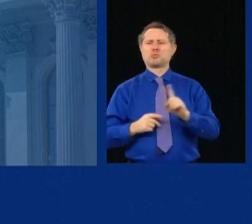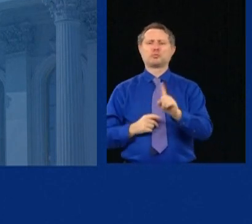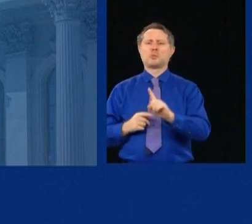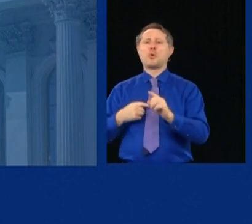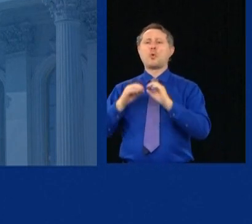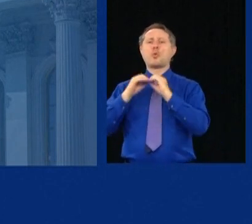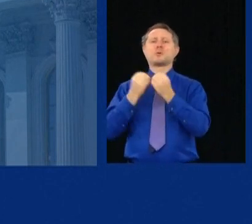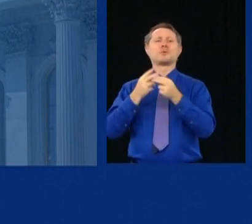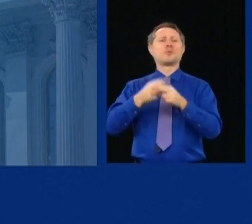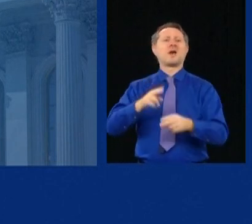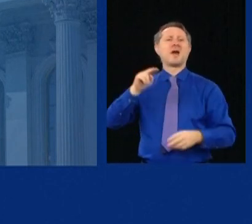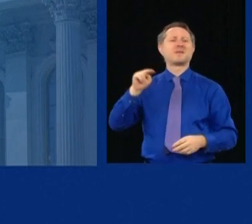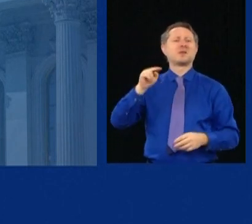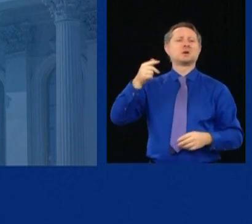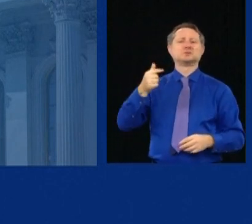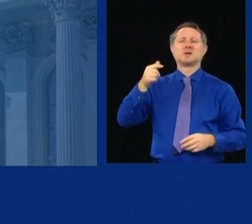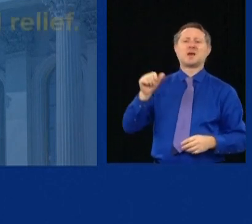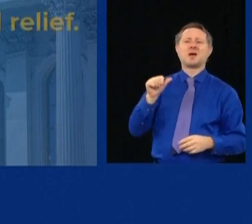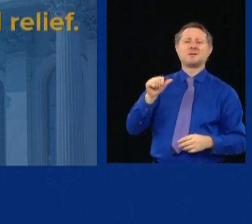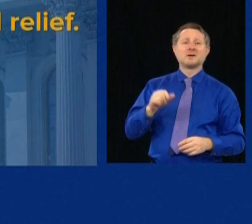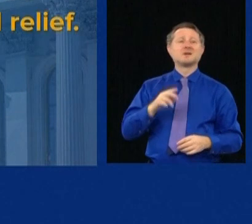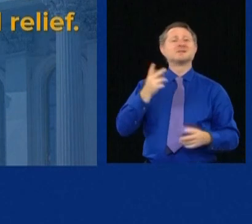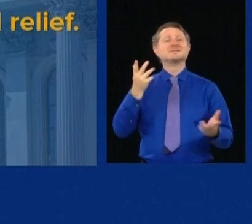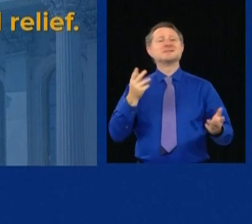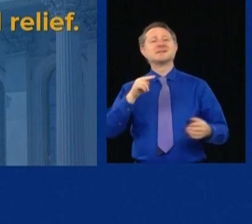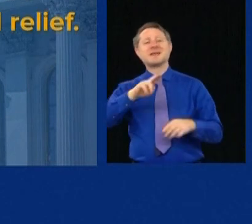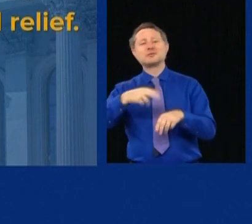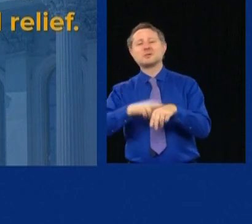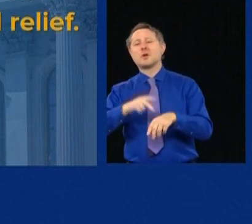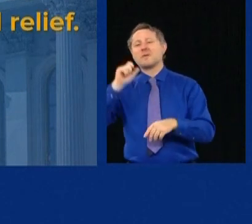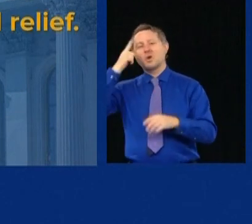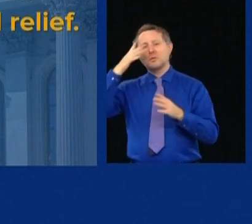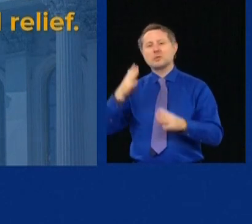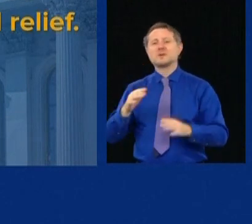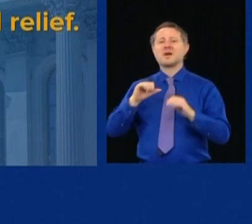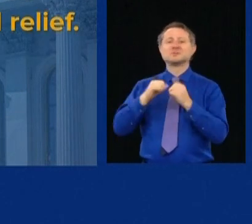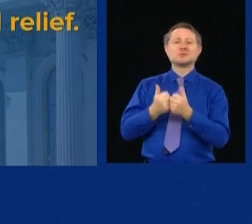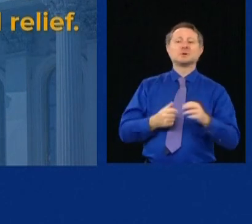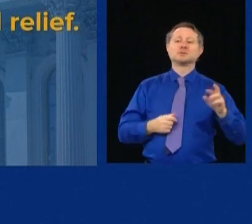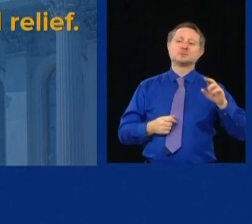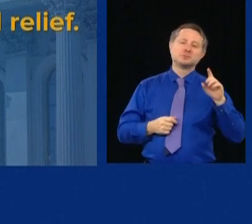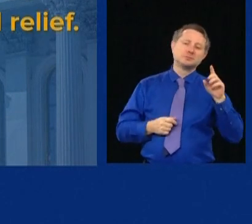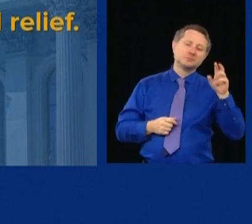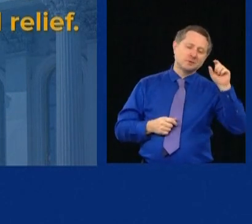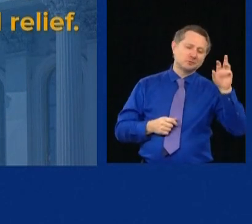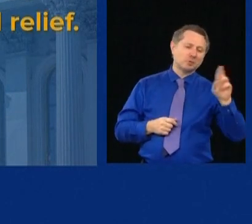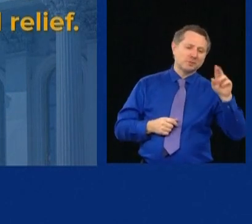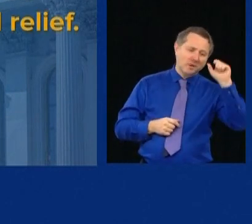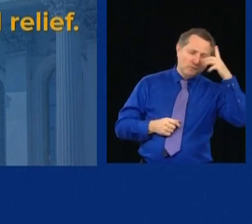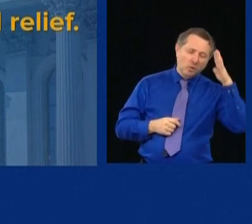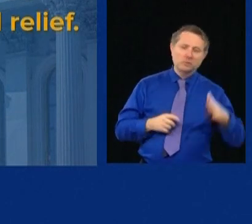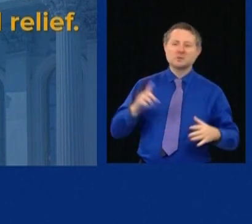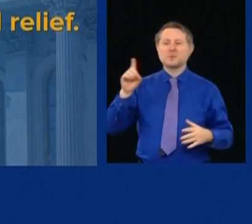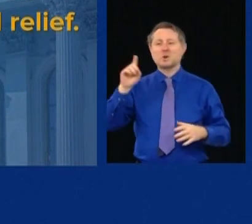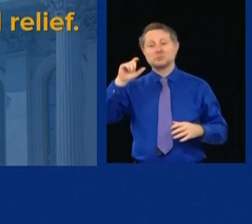GOVERNMENTS IS NOT A DEMOCRATIC POSITION. THERE'S AN ORGANIZATION CALLED THE NATIONAL GOVERNORS